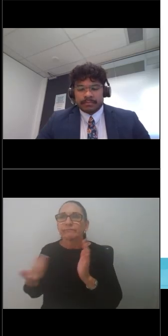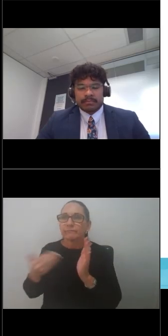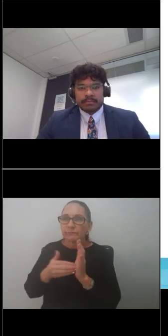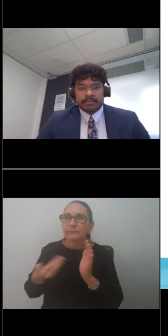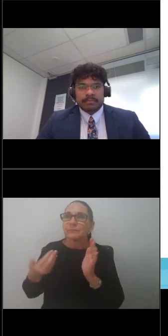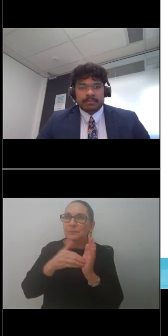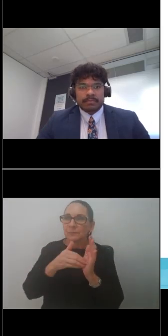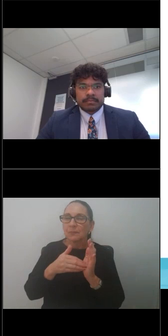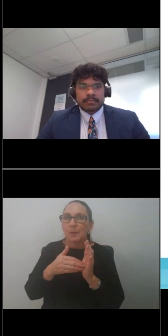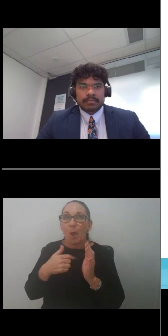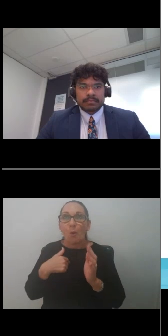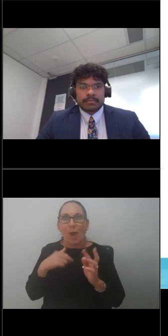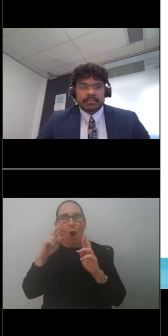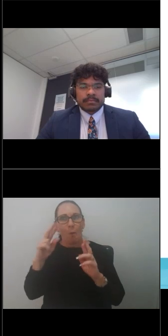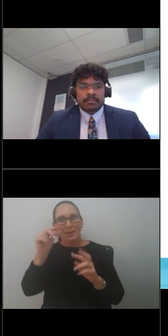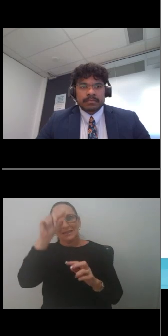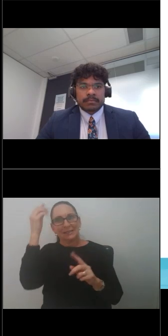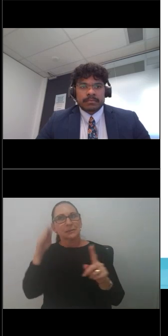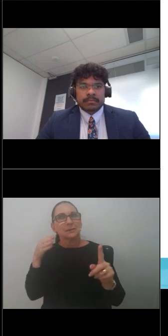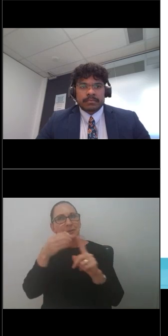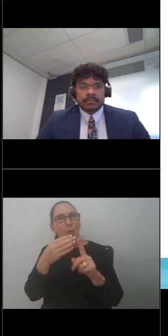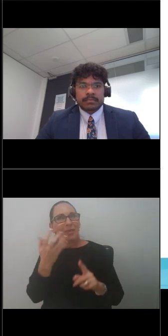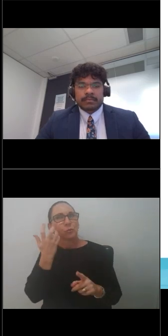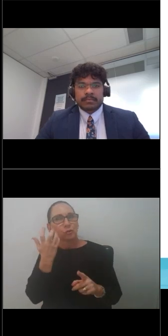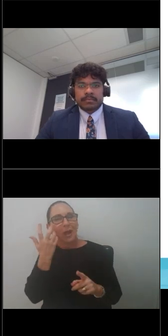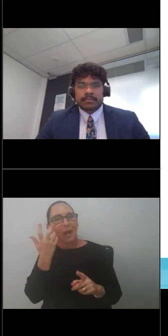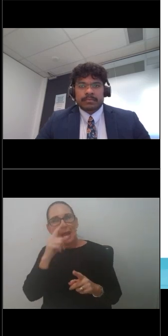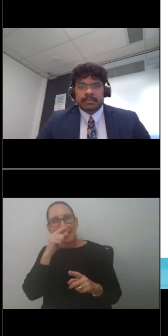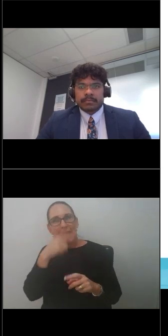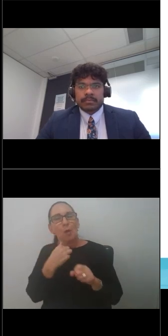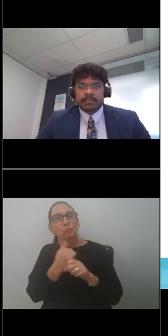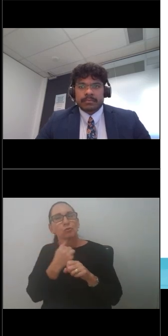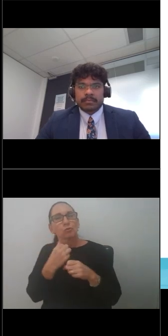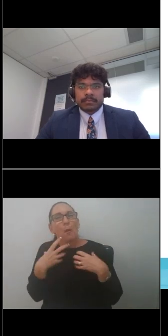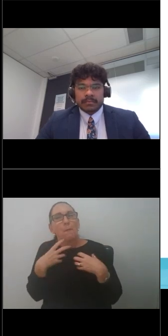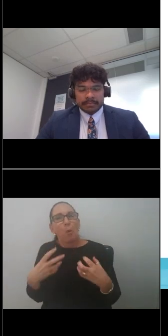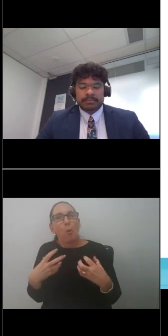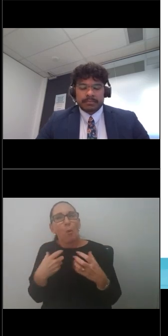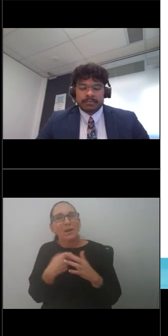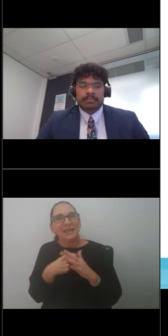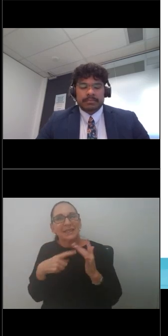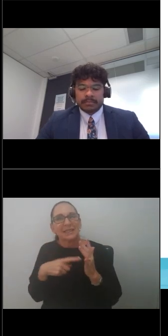hopefully down the track to um produce more kits targeting different legal areas as um Northern